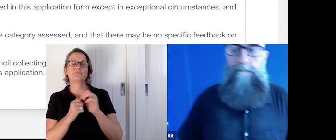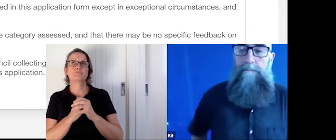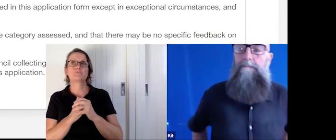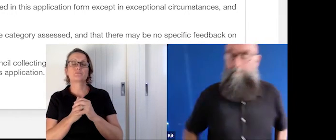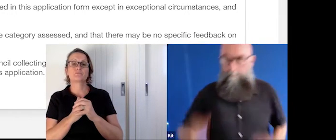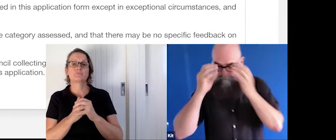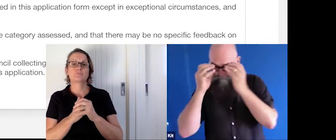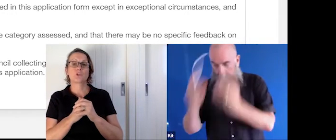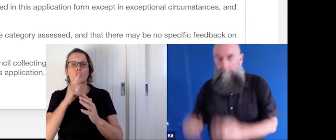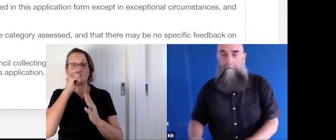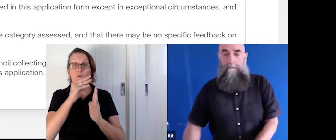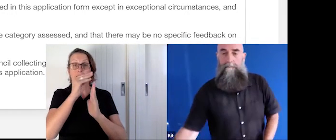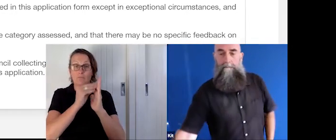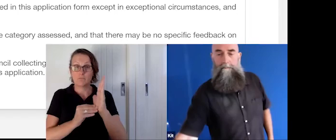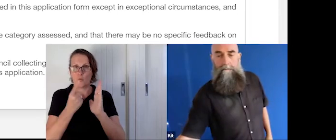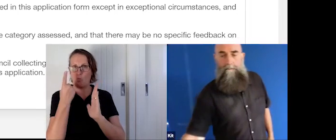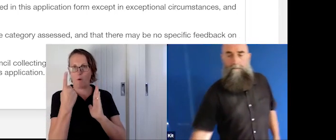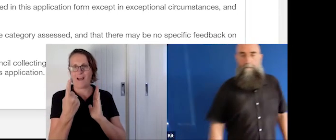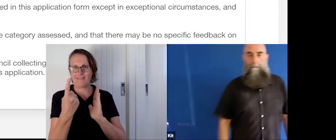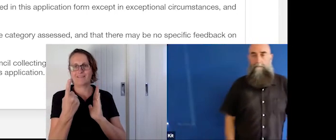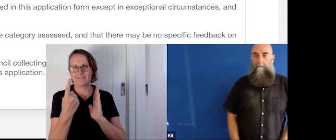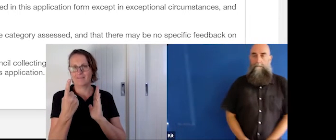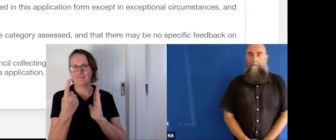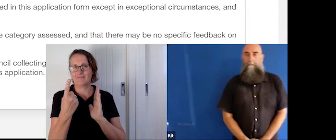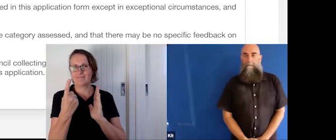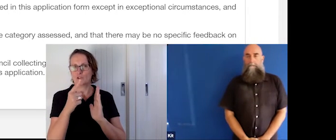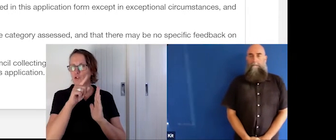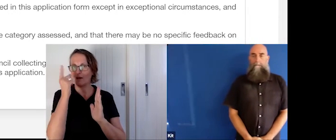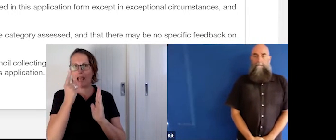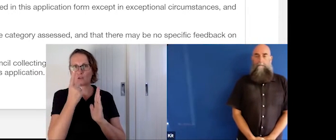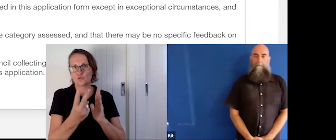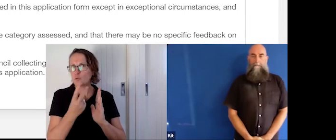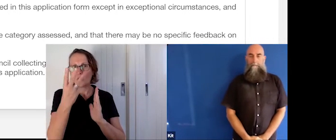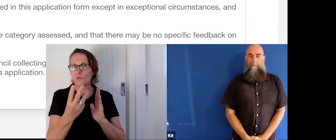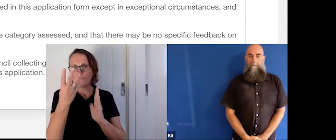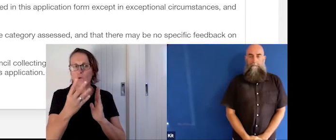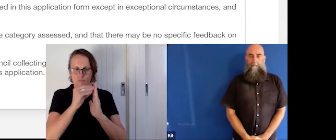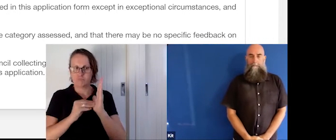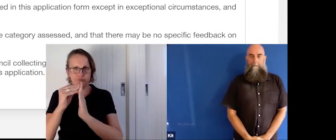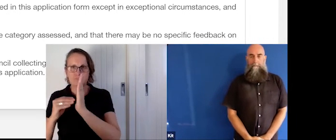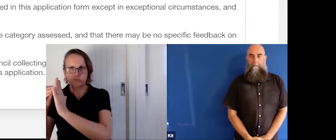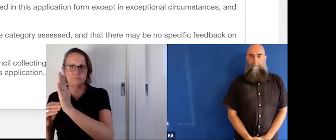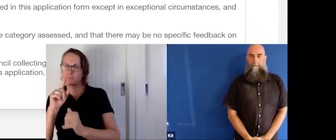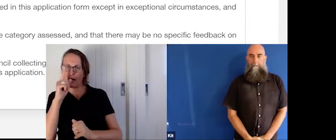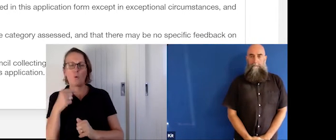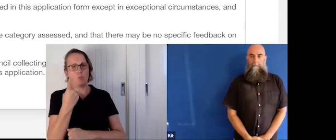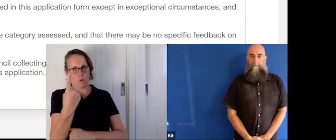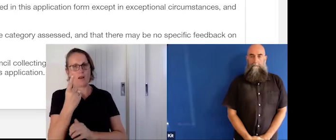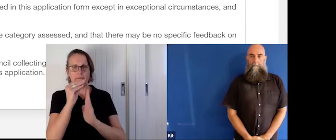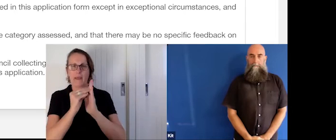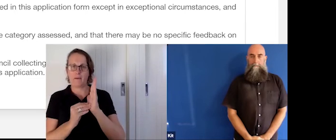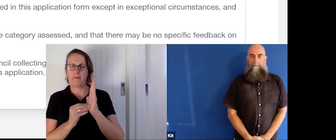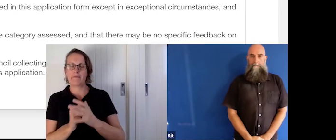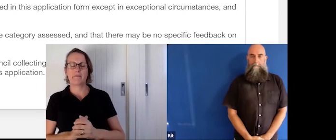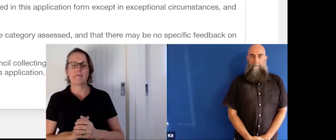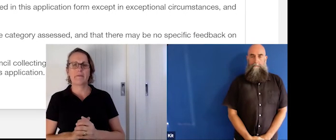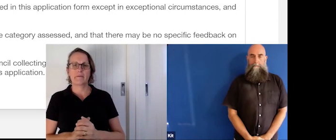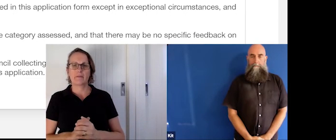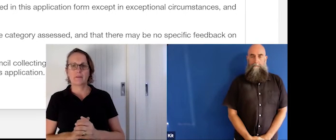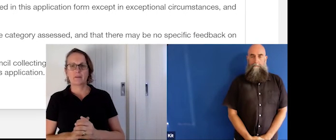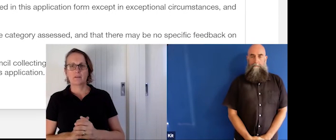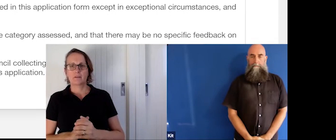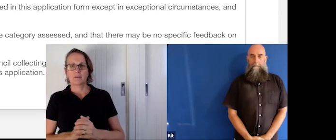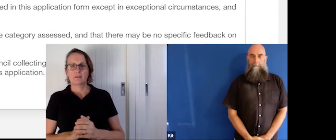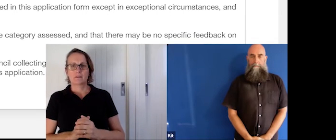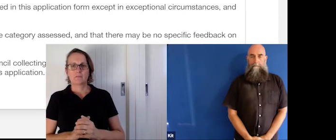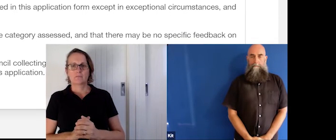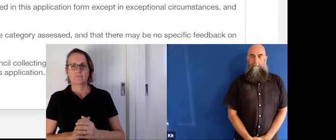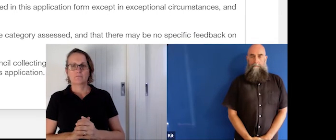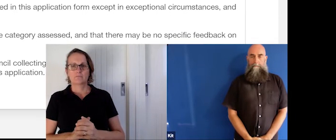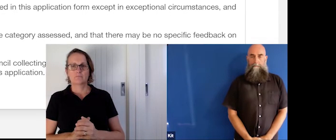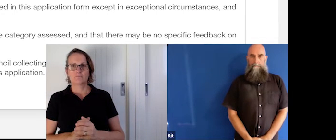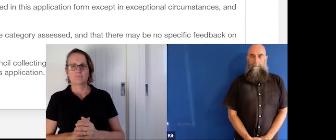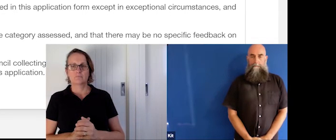submit one application to this to the to this closing date. That's the rule.